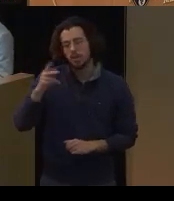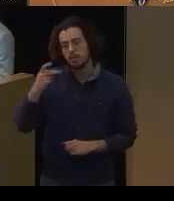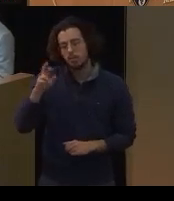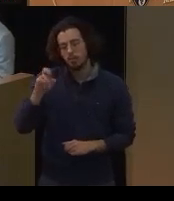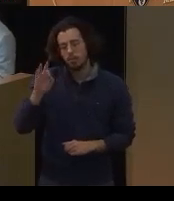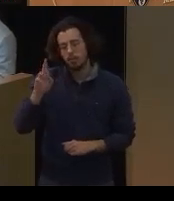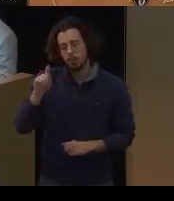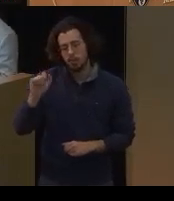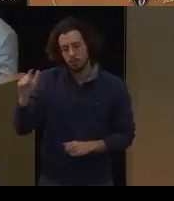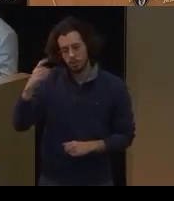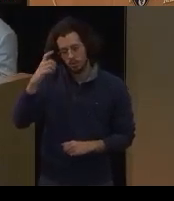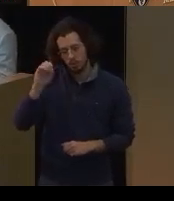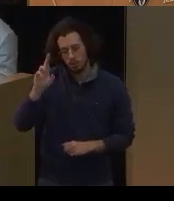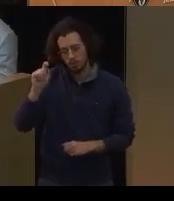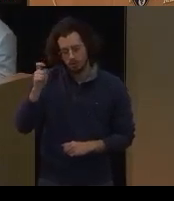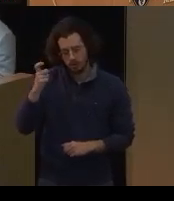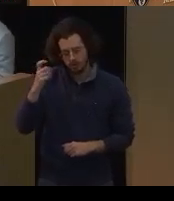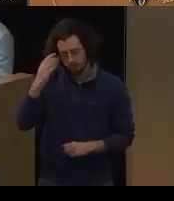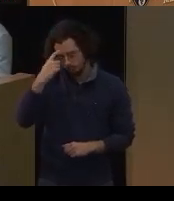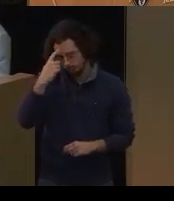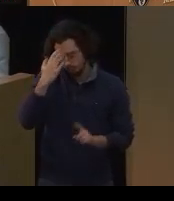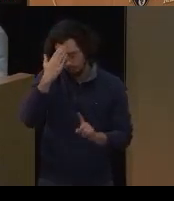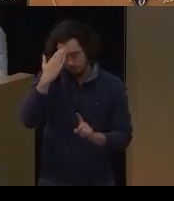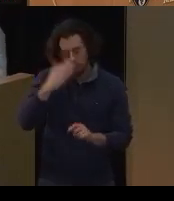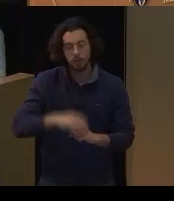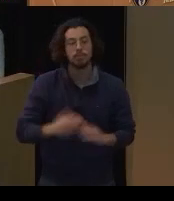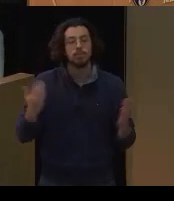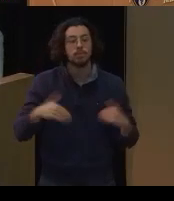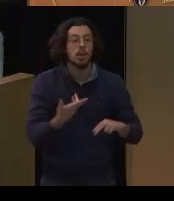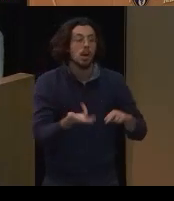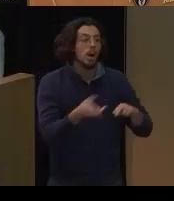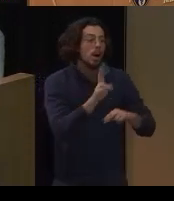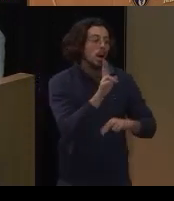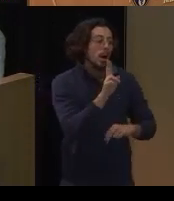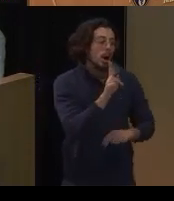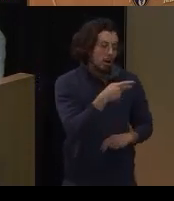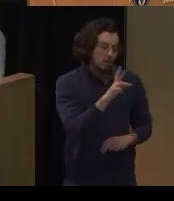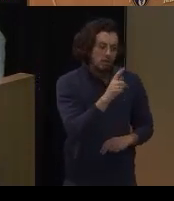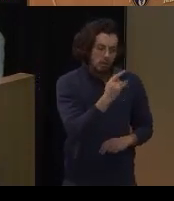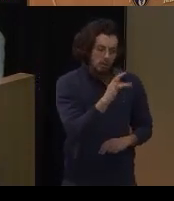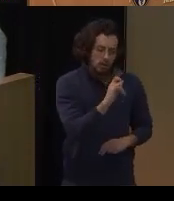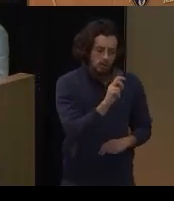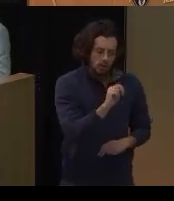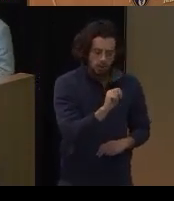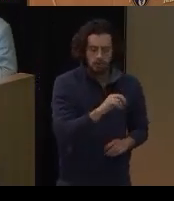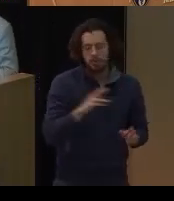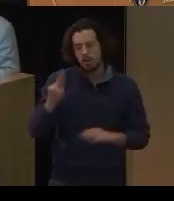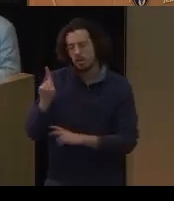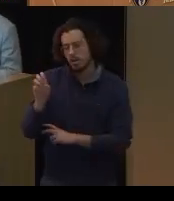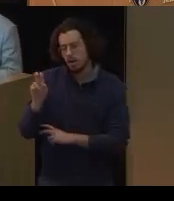the beta values on the y-axis for the up regulation condition the down regulation condition for our three different neurofeedback training sessions